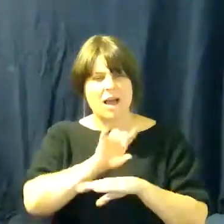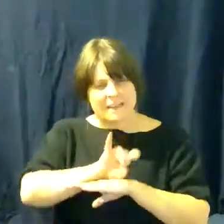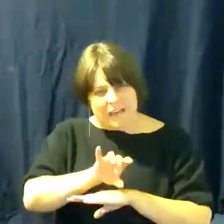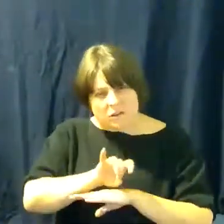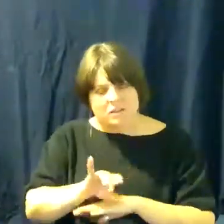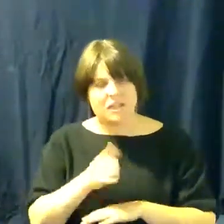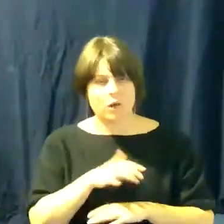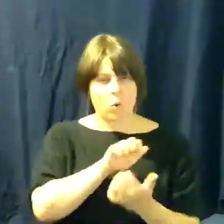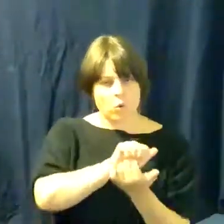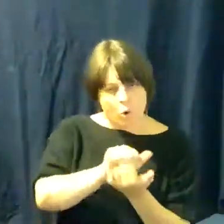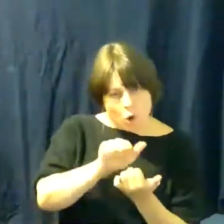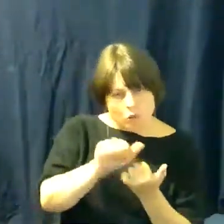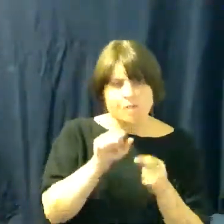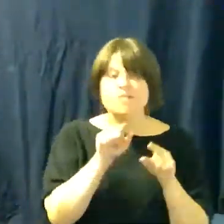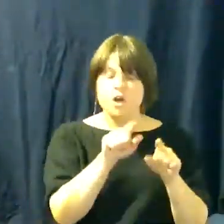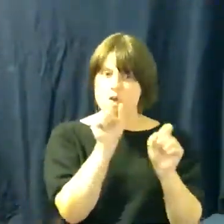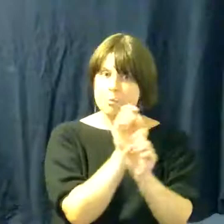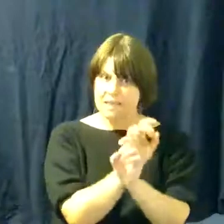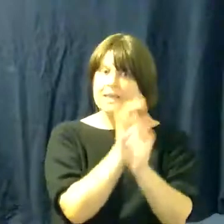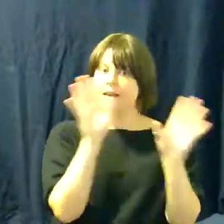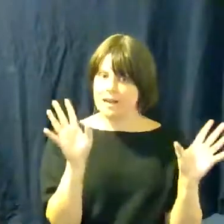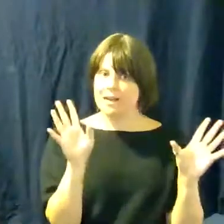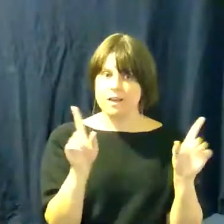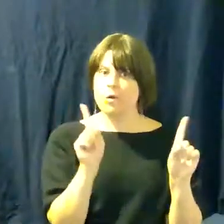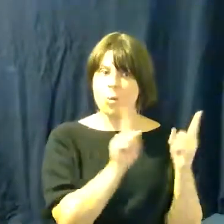down a certain path, you can say "This feels more